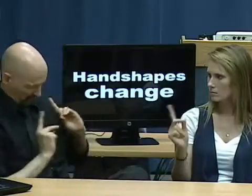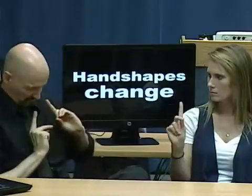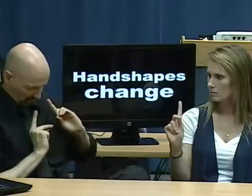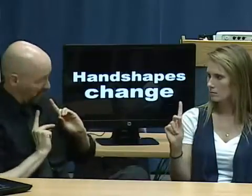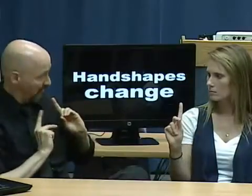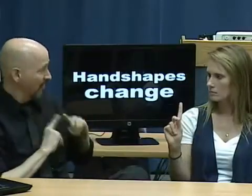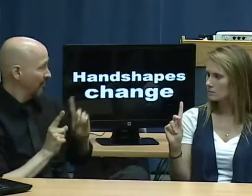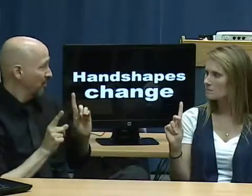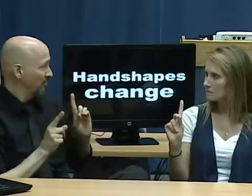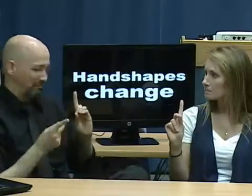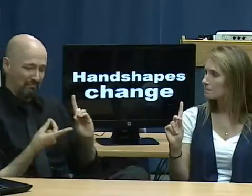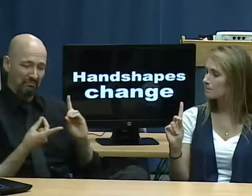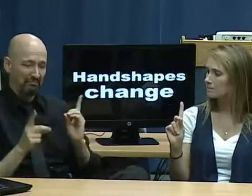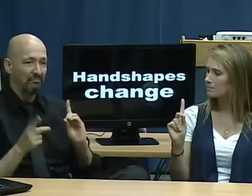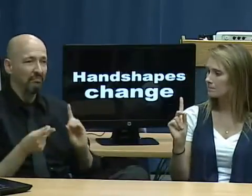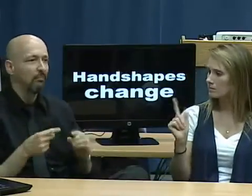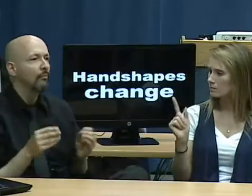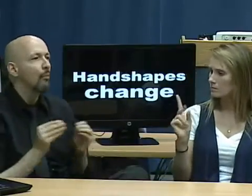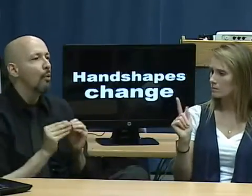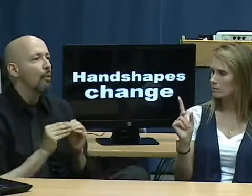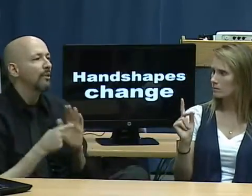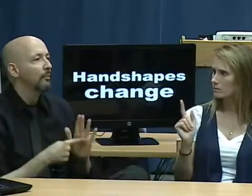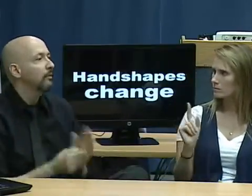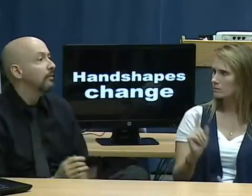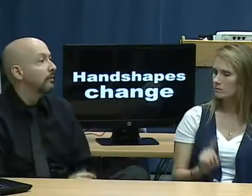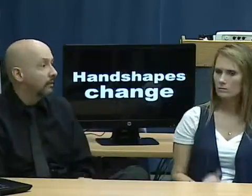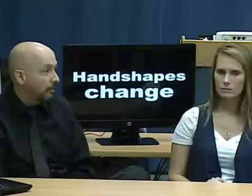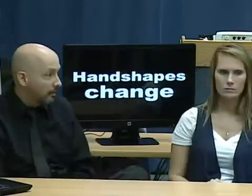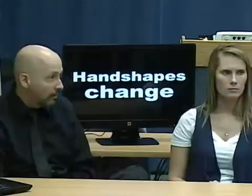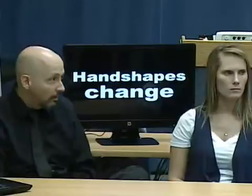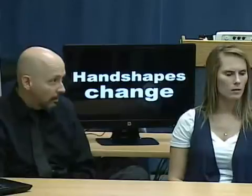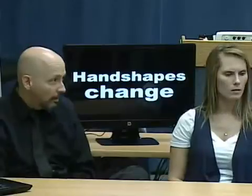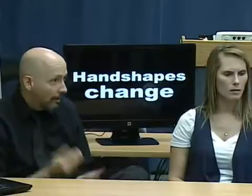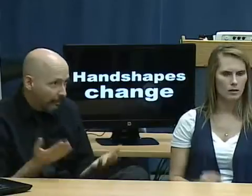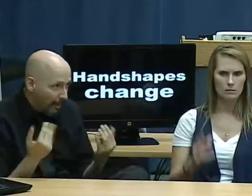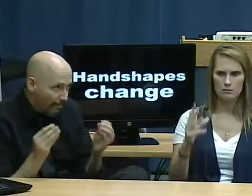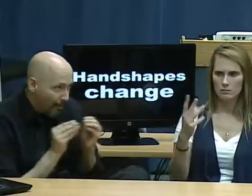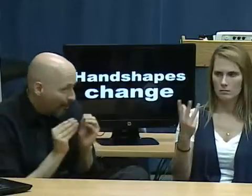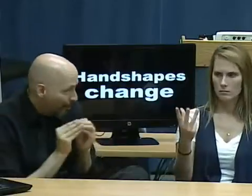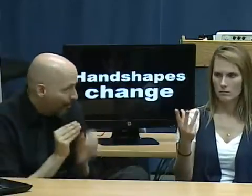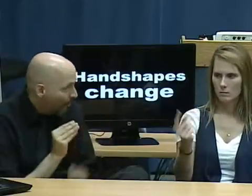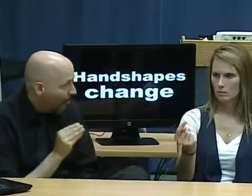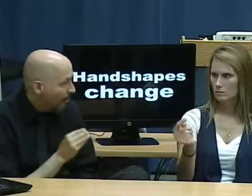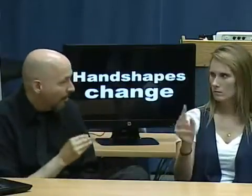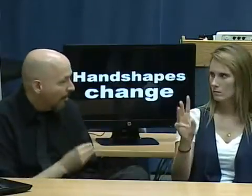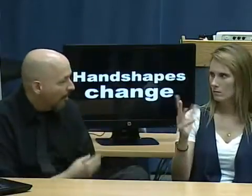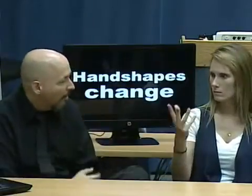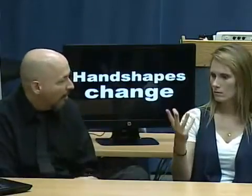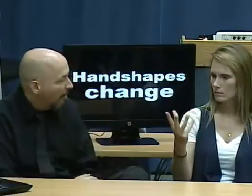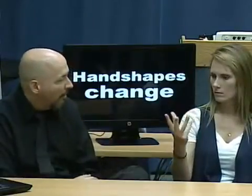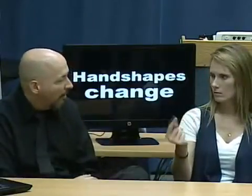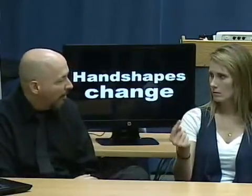These two handshapes are different. More examples? Come on, more. #WHAT. With the "W"